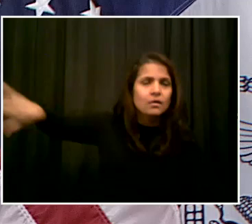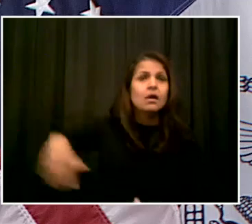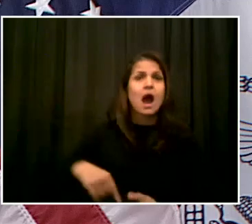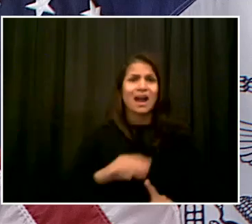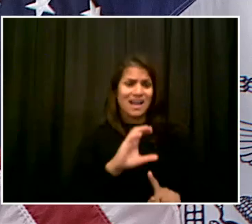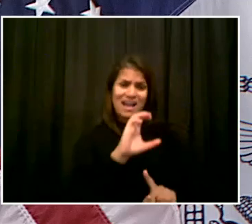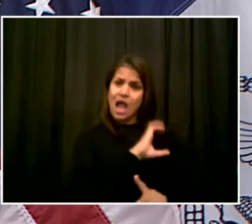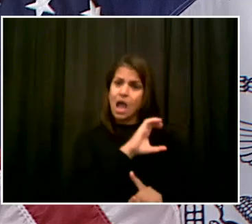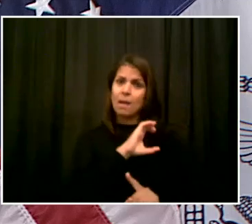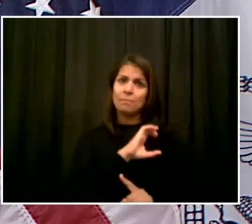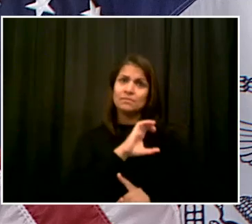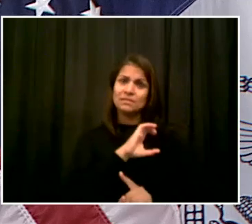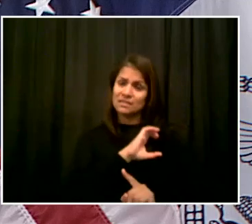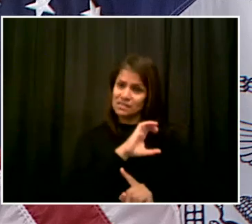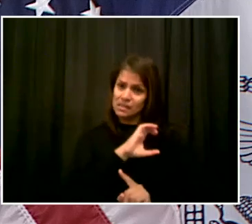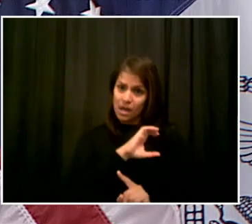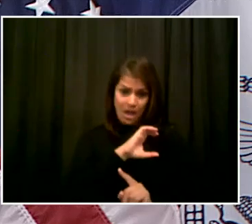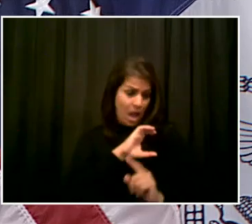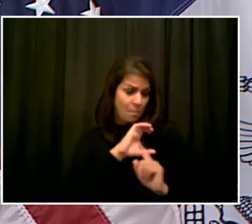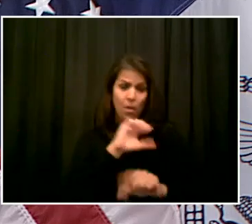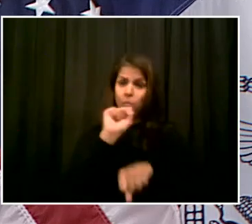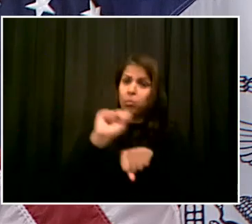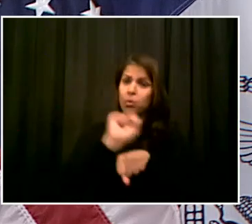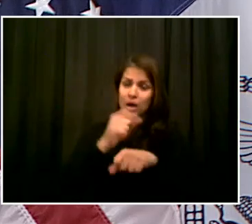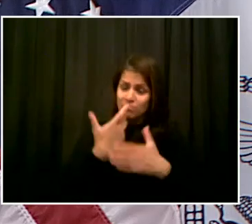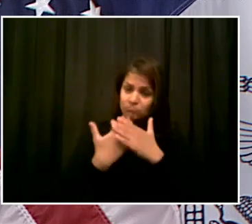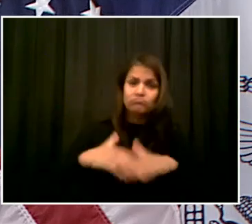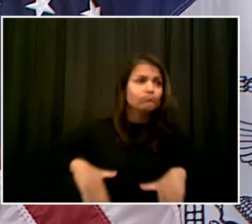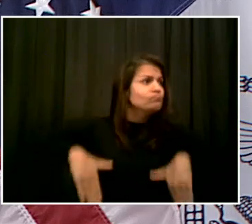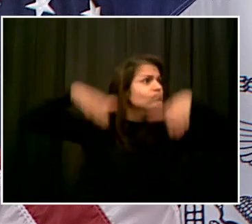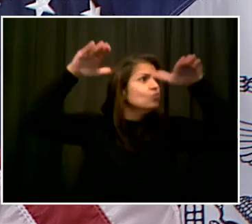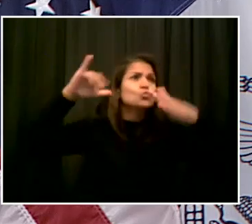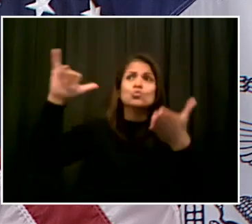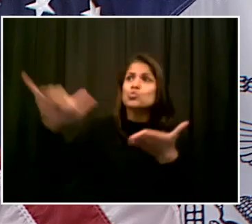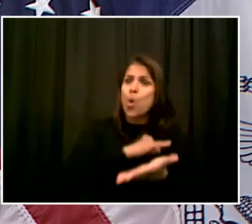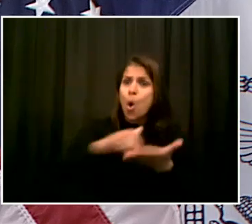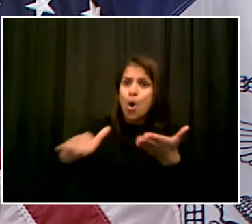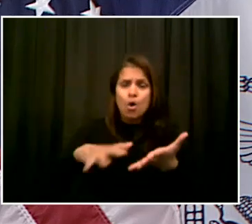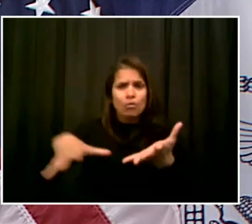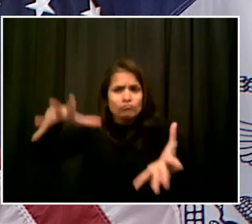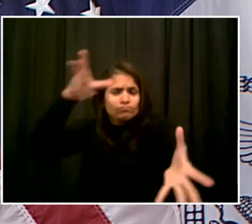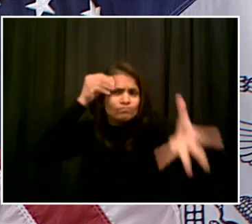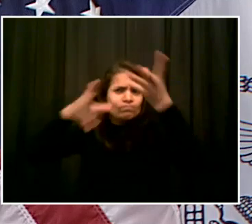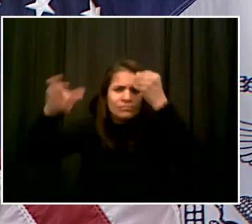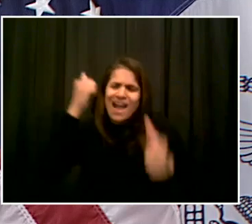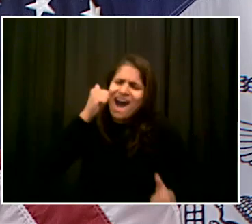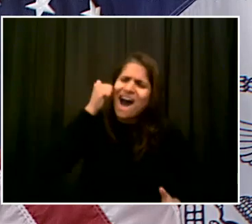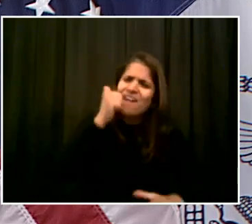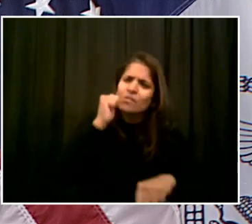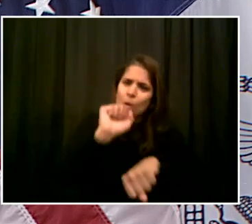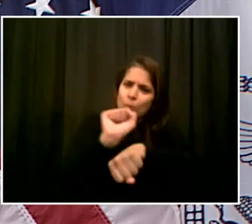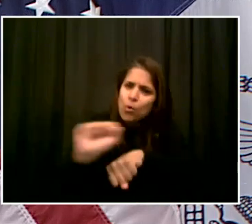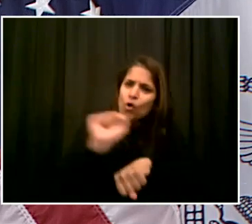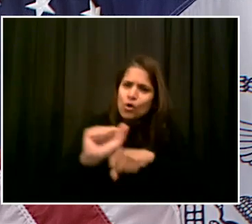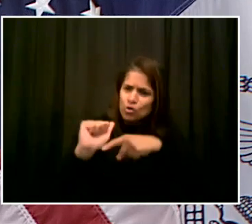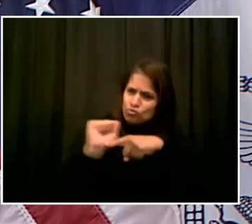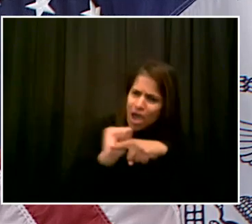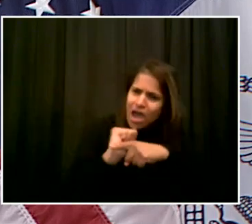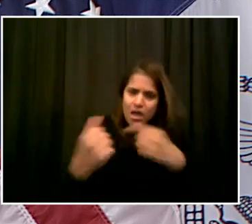PARTIY N I AN INTENSIVE